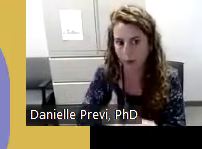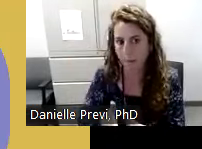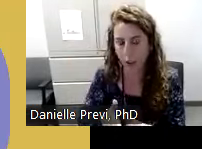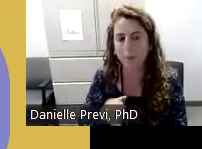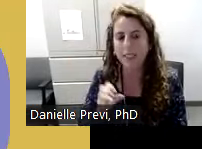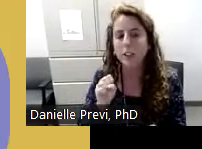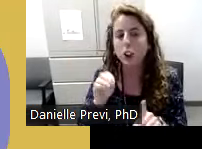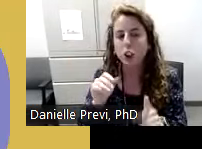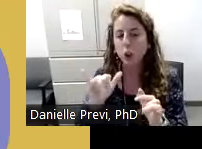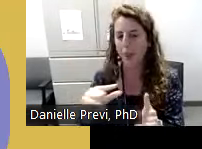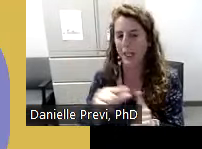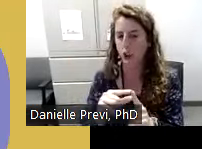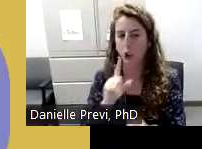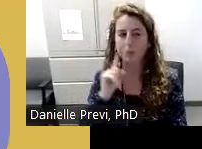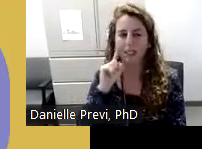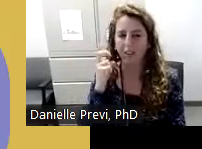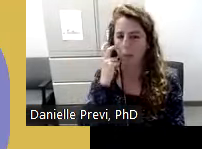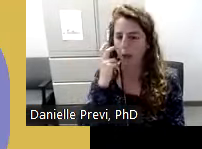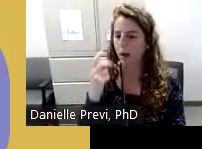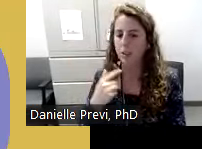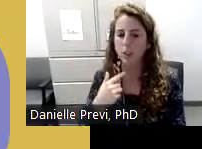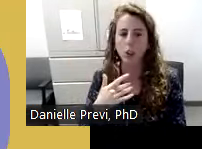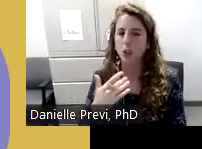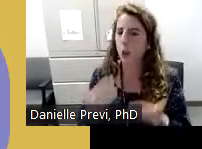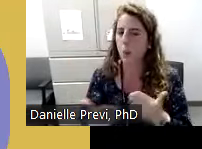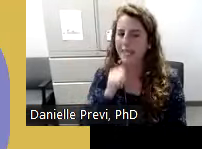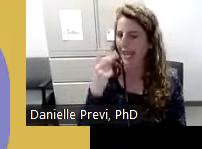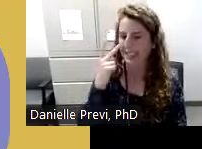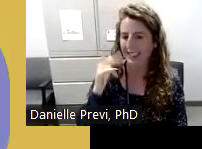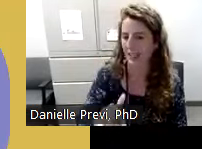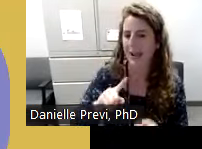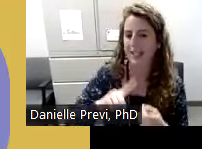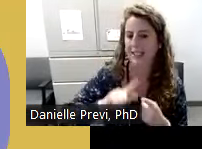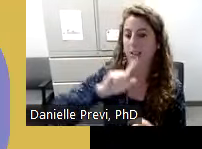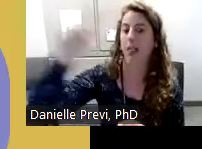which involves a visual impairment and hearing loss. And that term, deaf-blind,